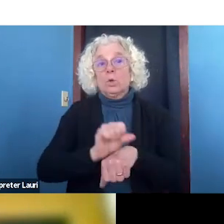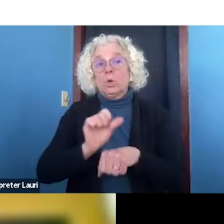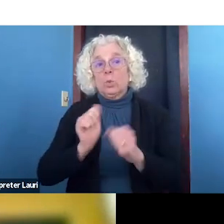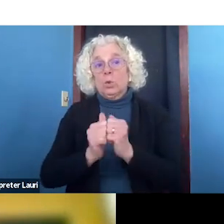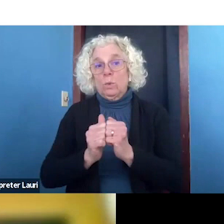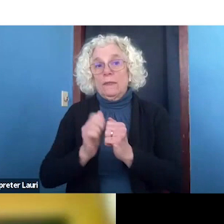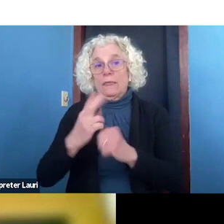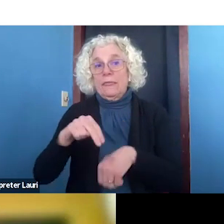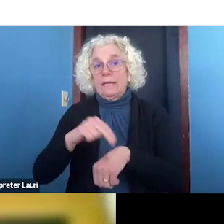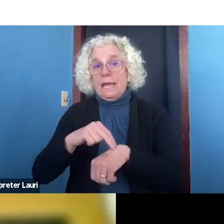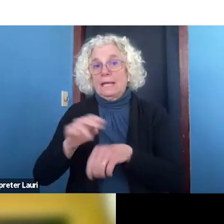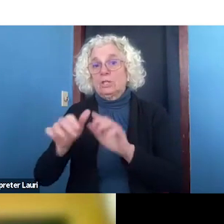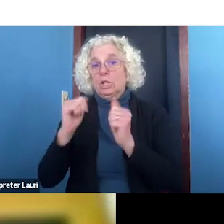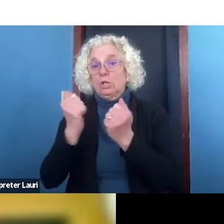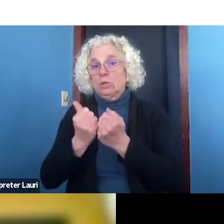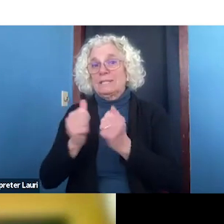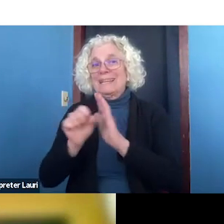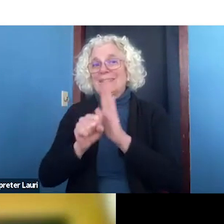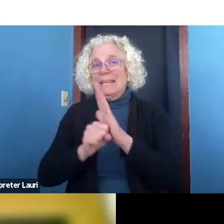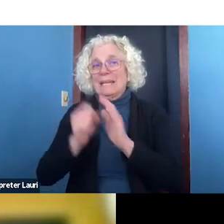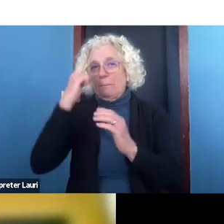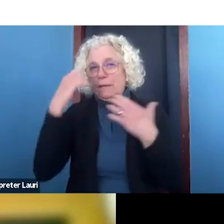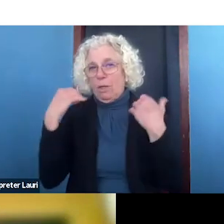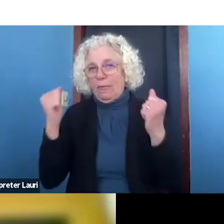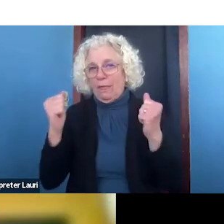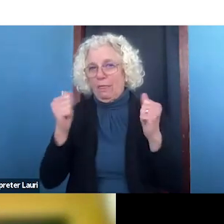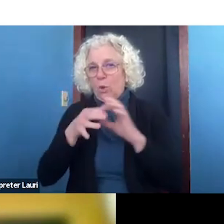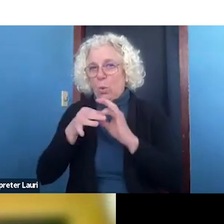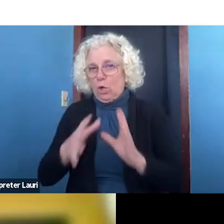of State Mental Health Program Directors on the technical brief